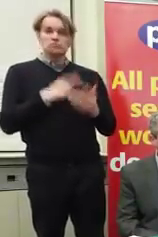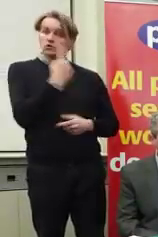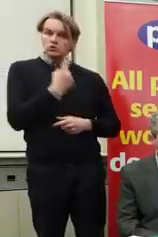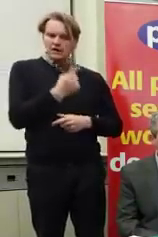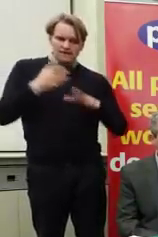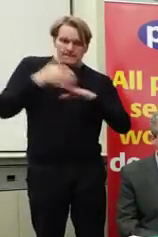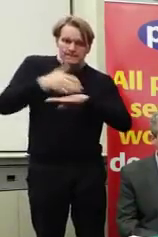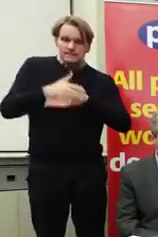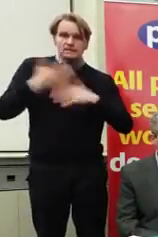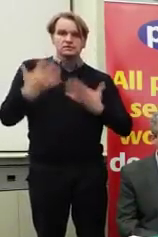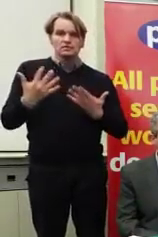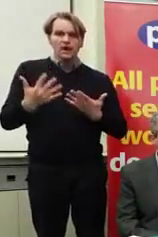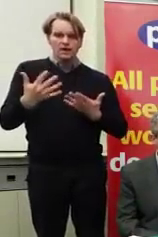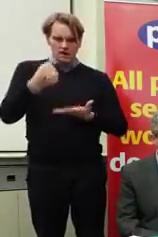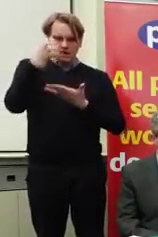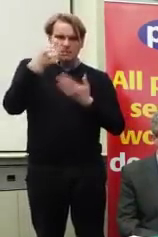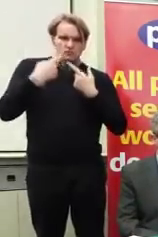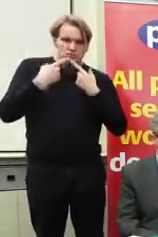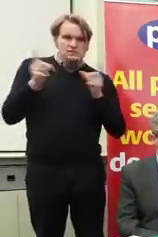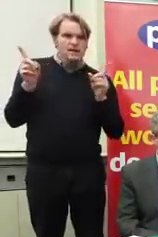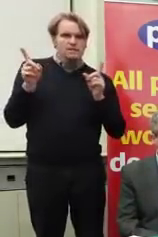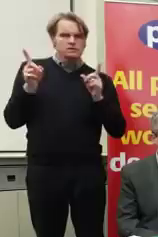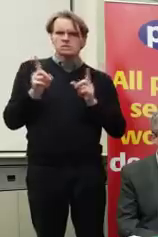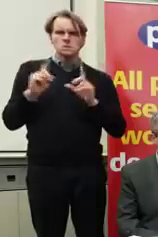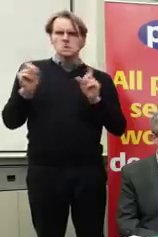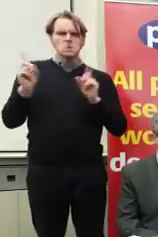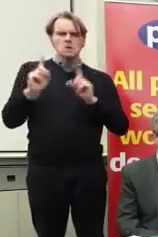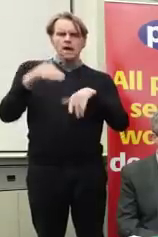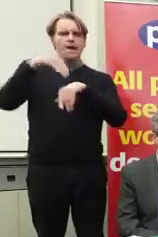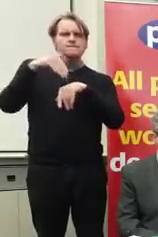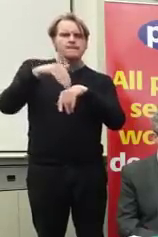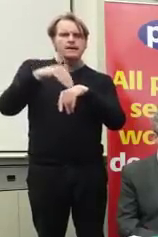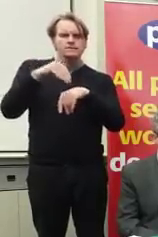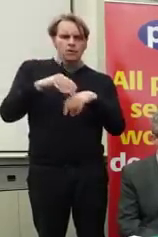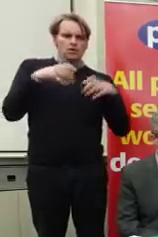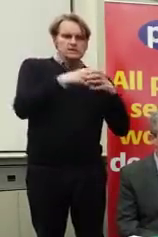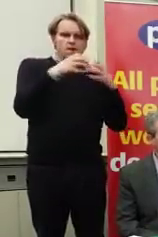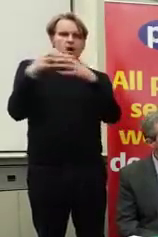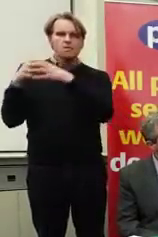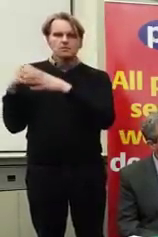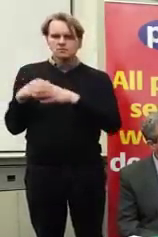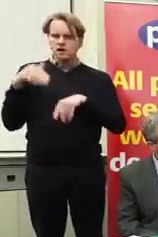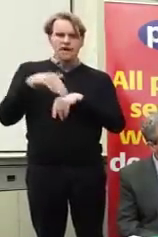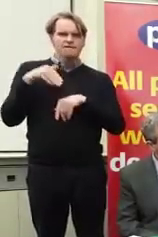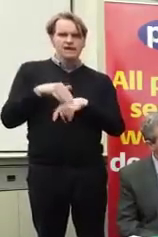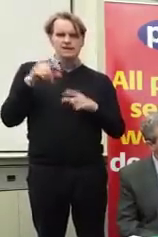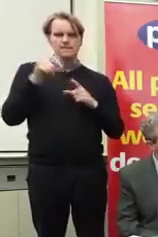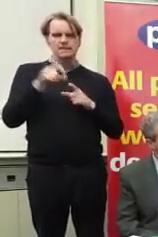statement can you tell us how that will affect government departments and PCS members? Okay the spring - lets explain what